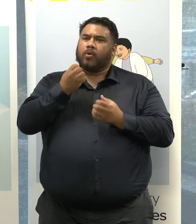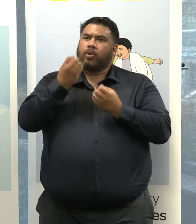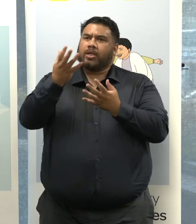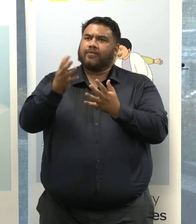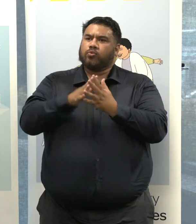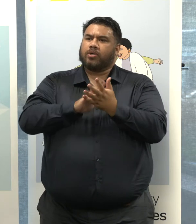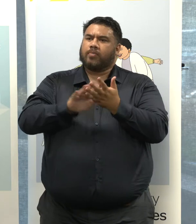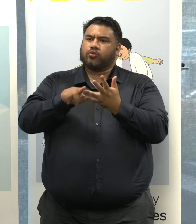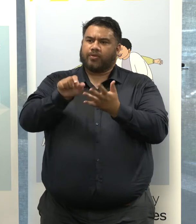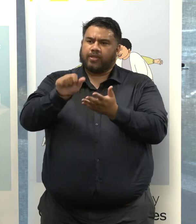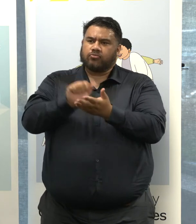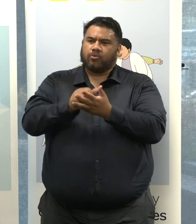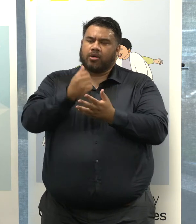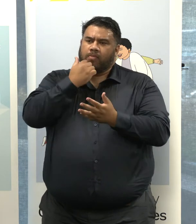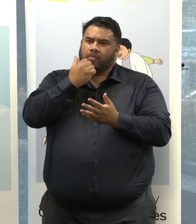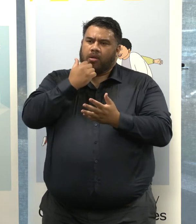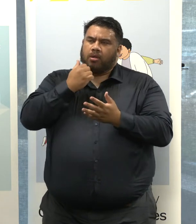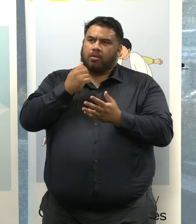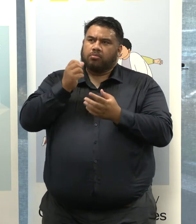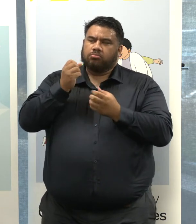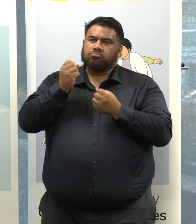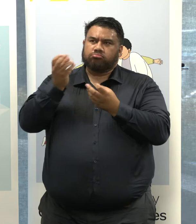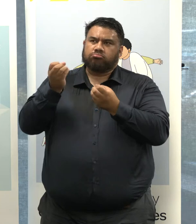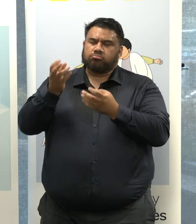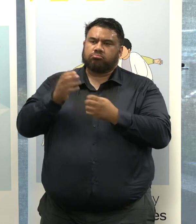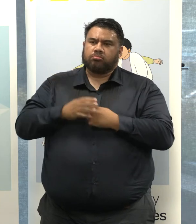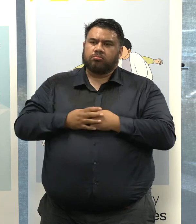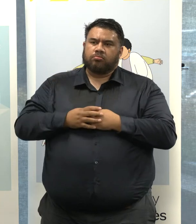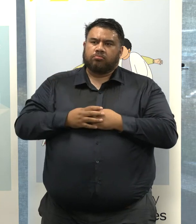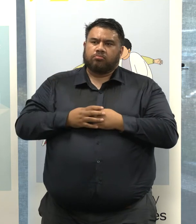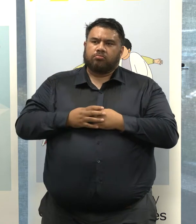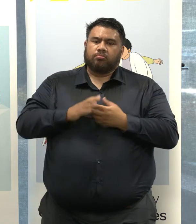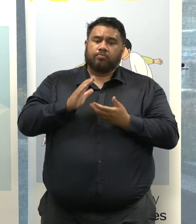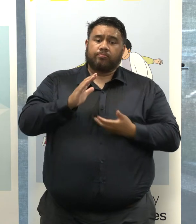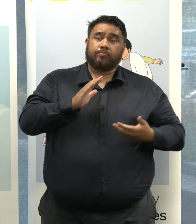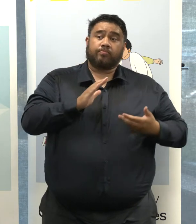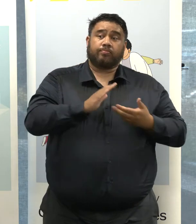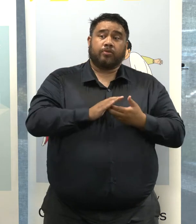Do you retroactively assess the figures reported and review them?